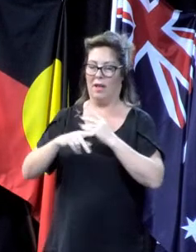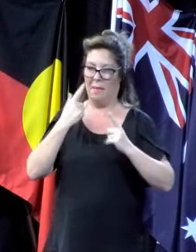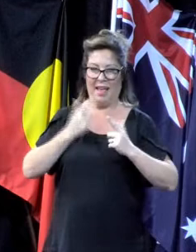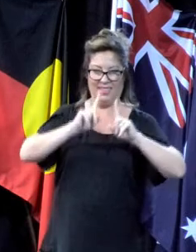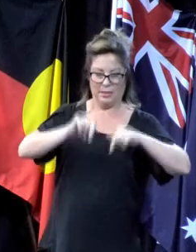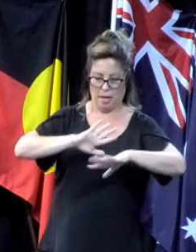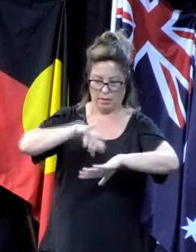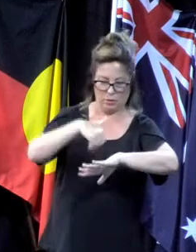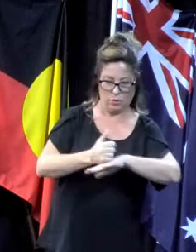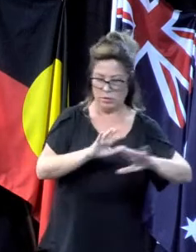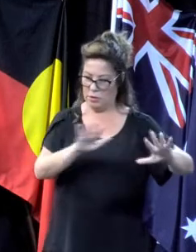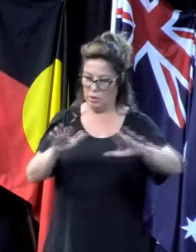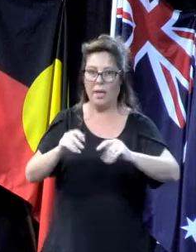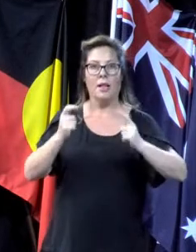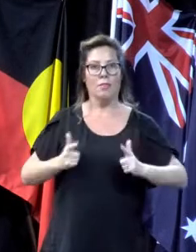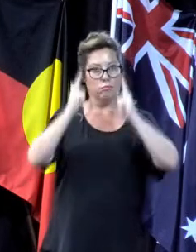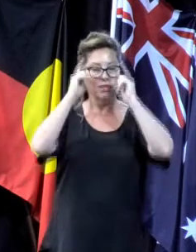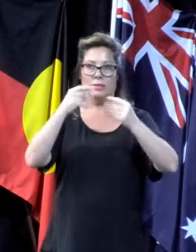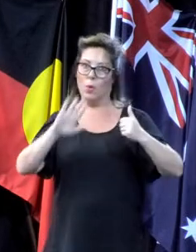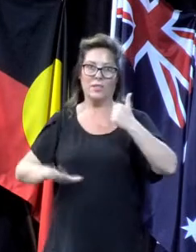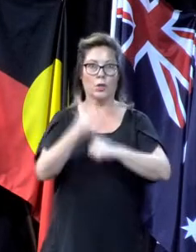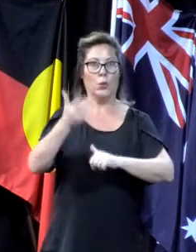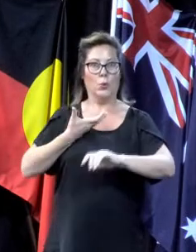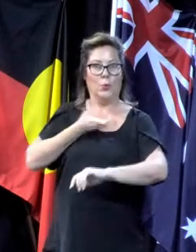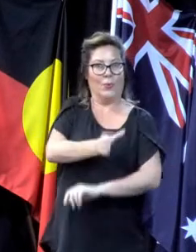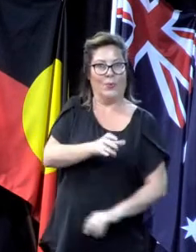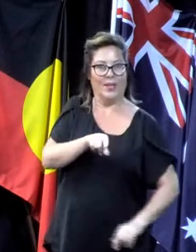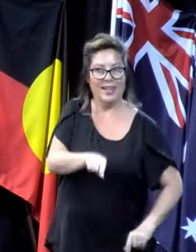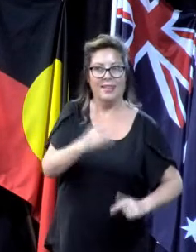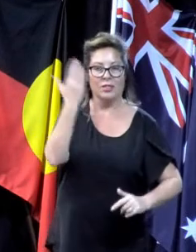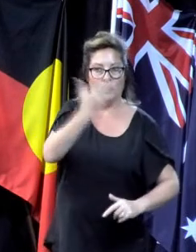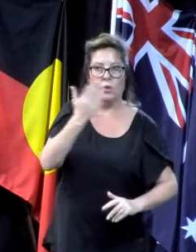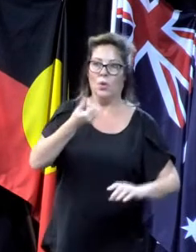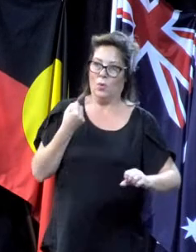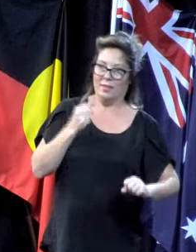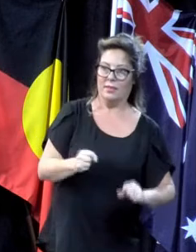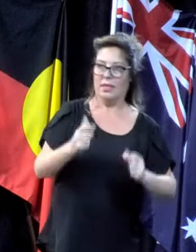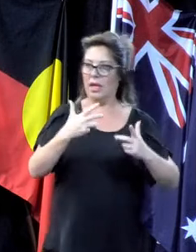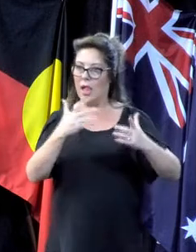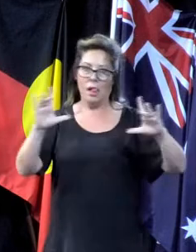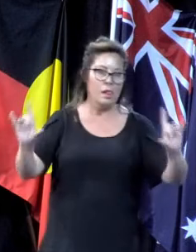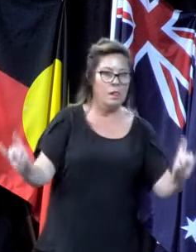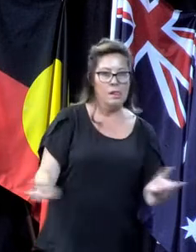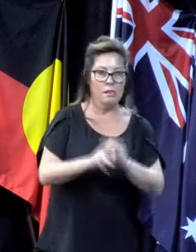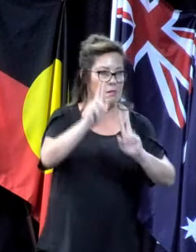And the principal is also relatively new to the school himself, so, was also in a process of looking at and analyzing